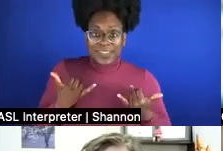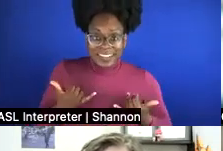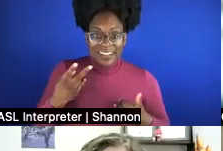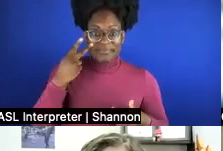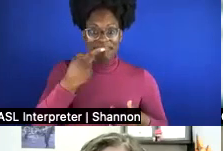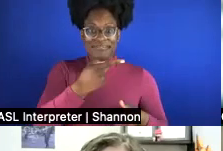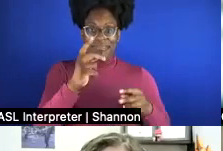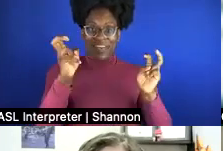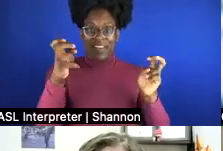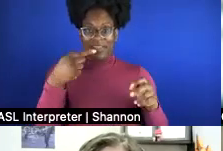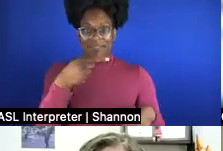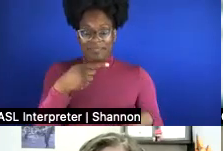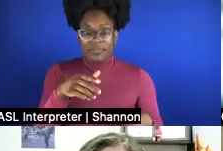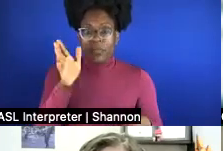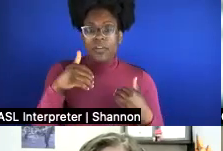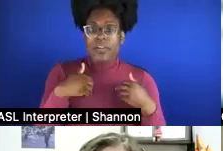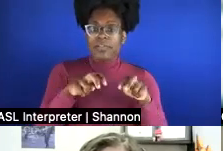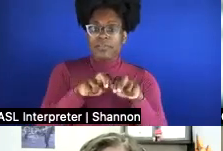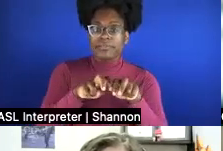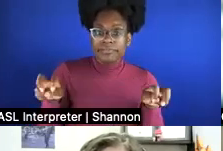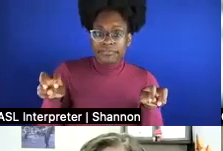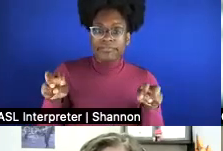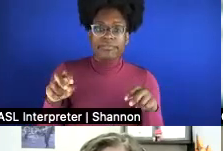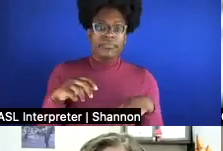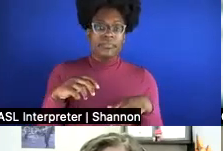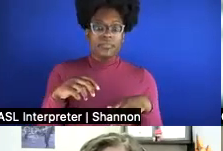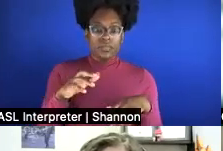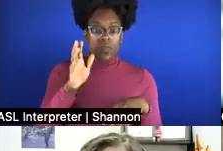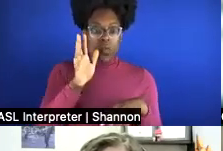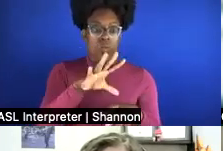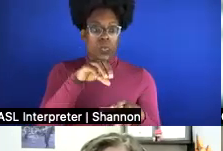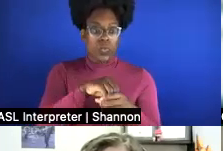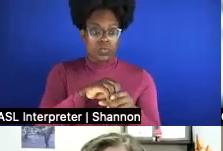going to be hearing from a panel of presenters today, including Mohsine Bensaid, Maura Grady,